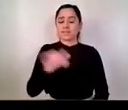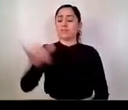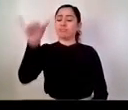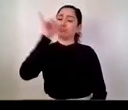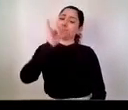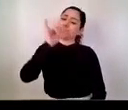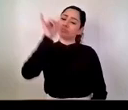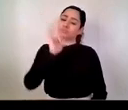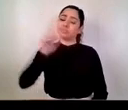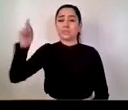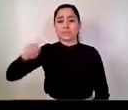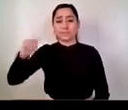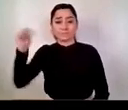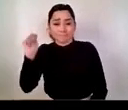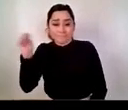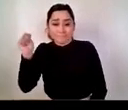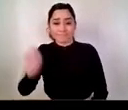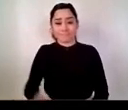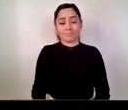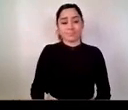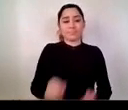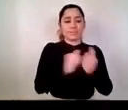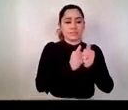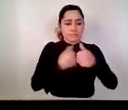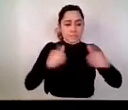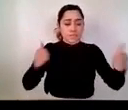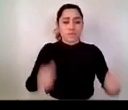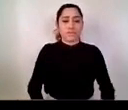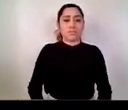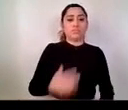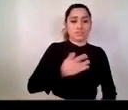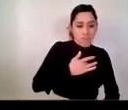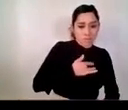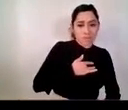If at all possible refrain from some commonly prescribed heart blood pressure